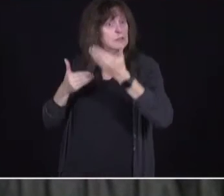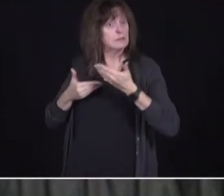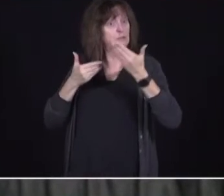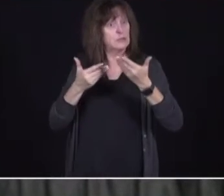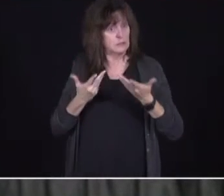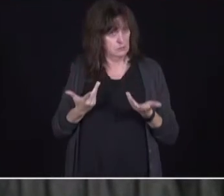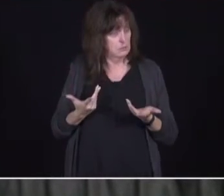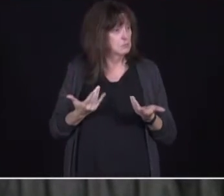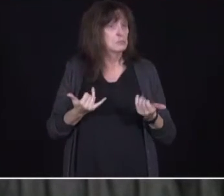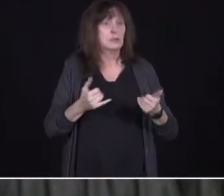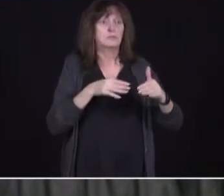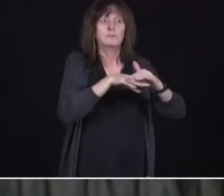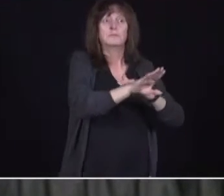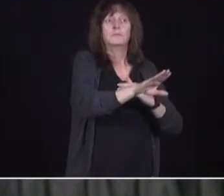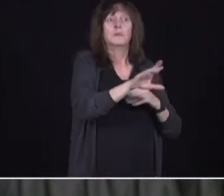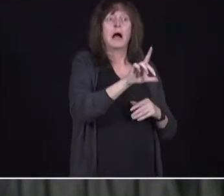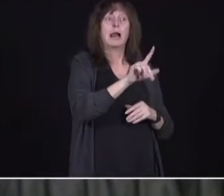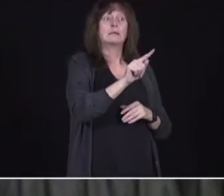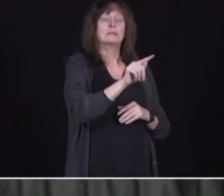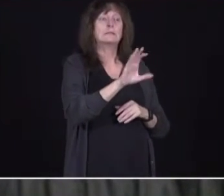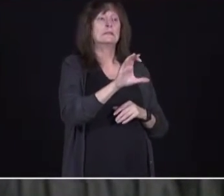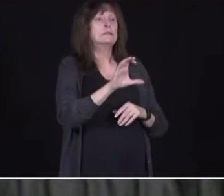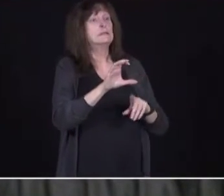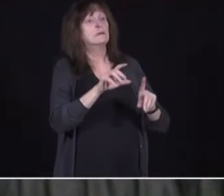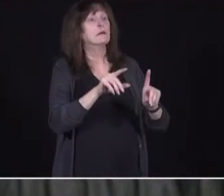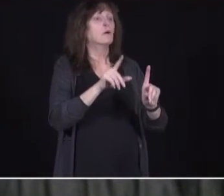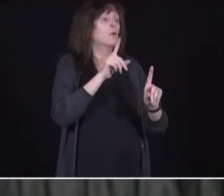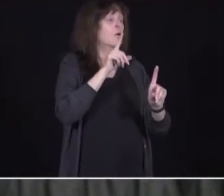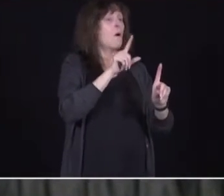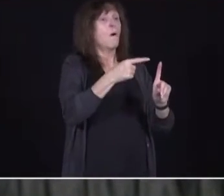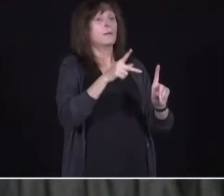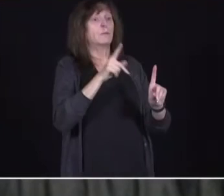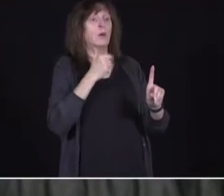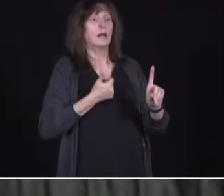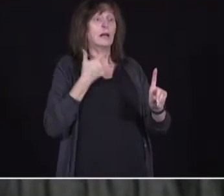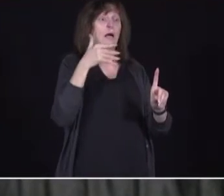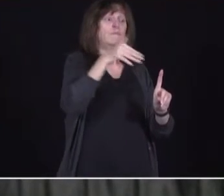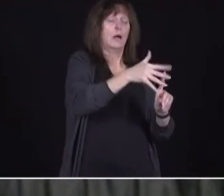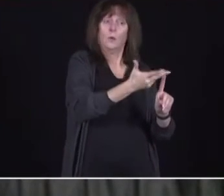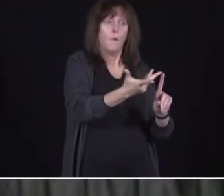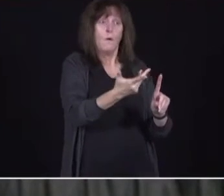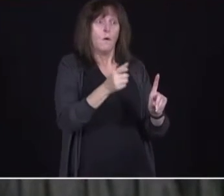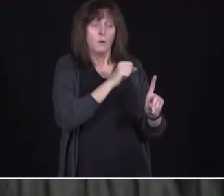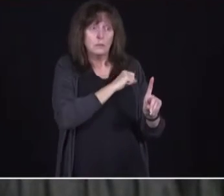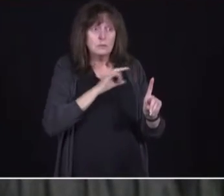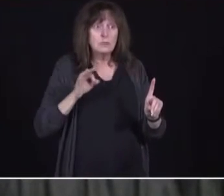an incredible hurry and now with Moderna which we can move and with Pfizer now being able to